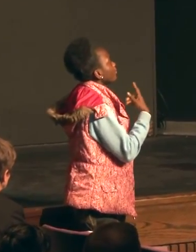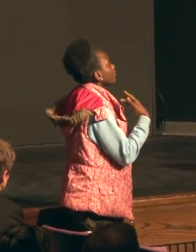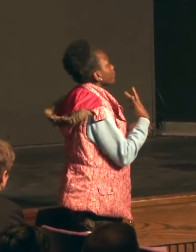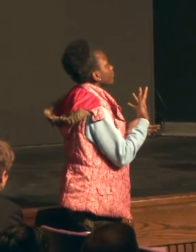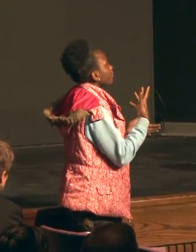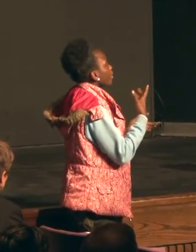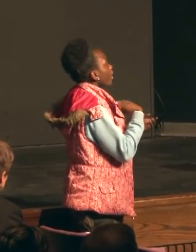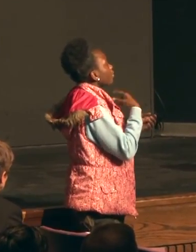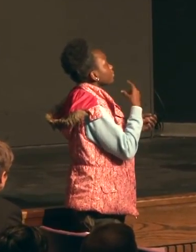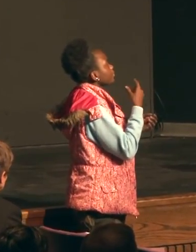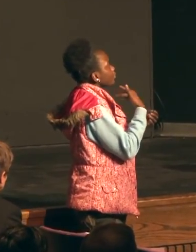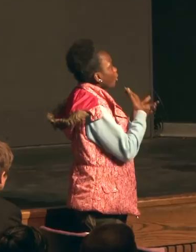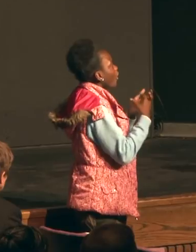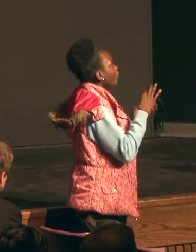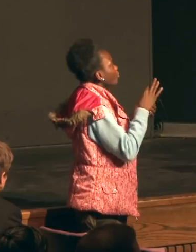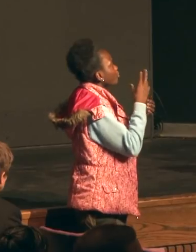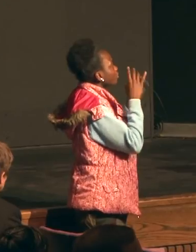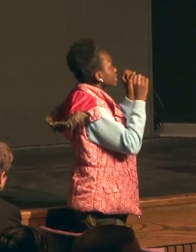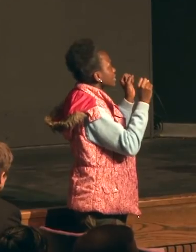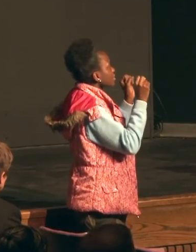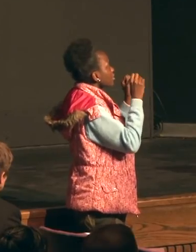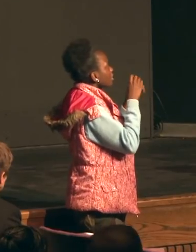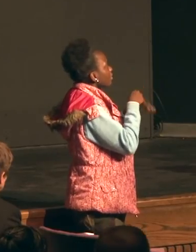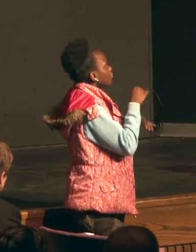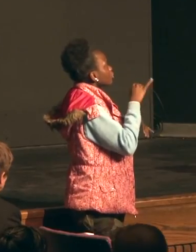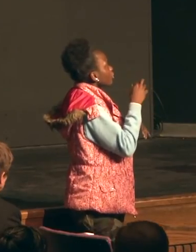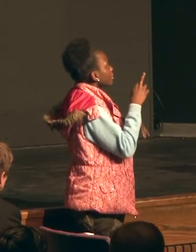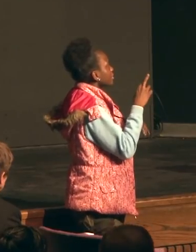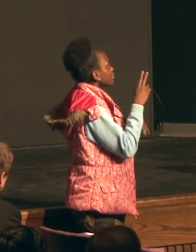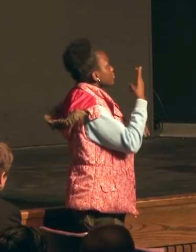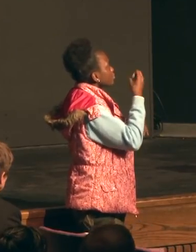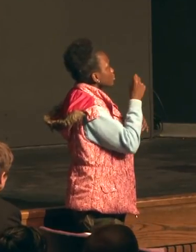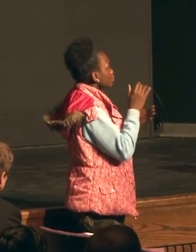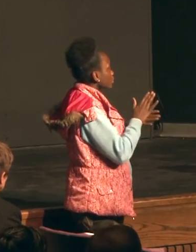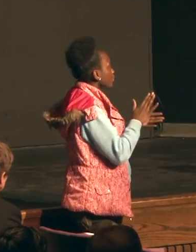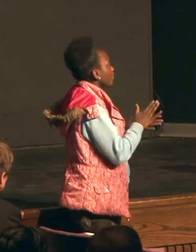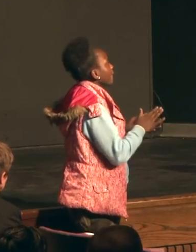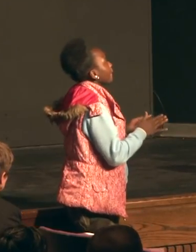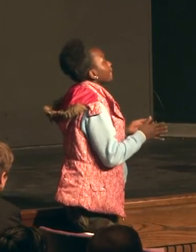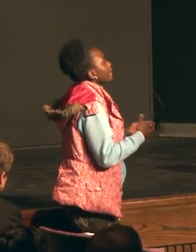Rhode Island School for the Deaf. I'm part of